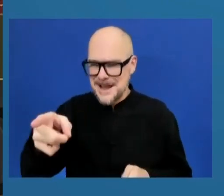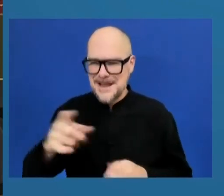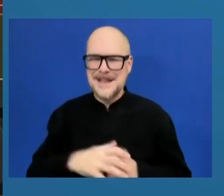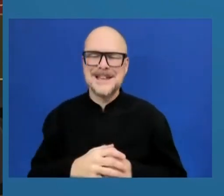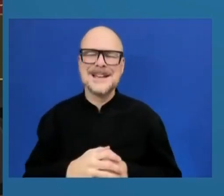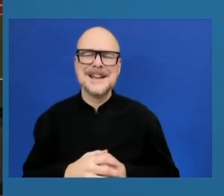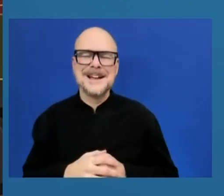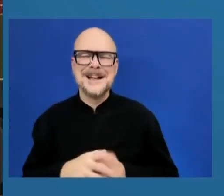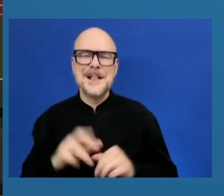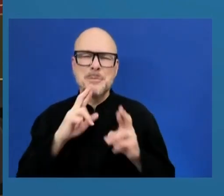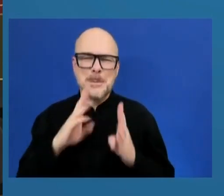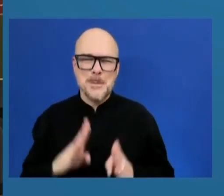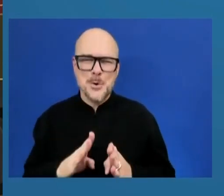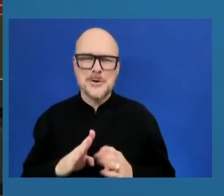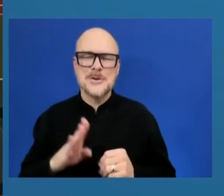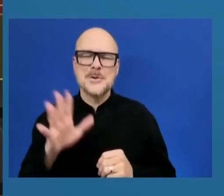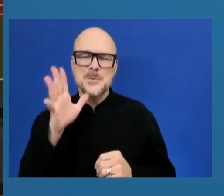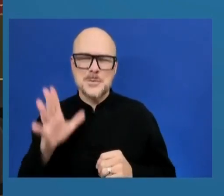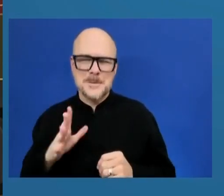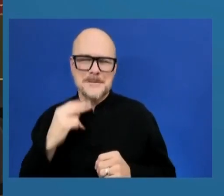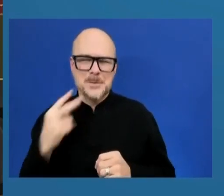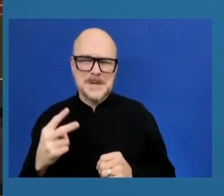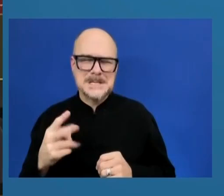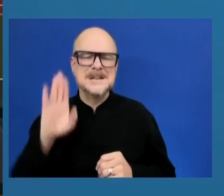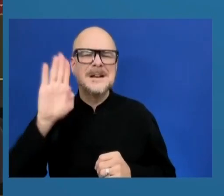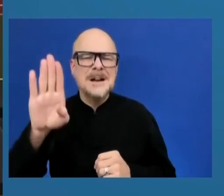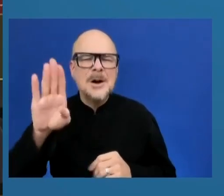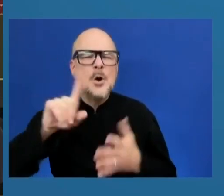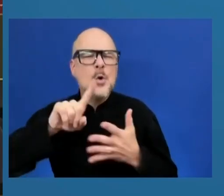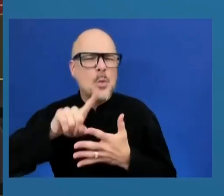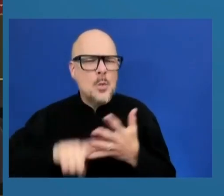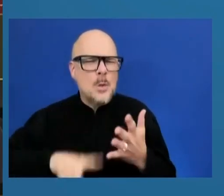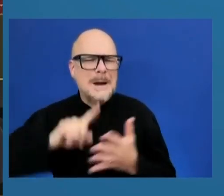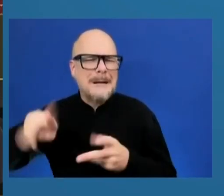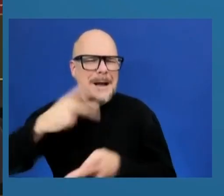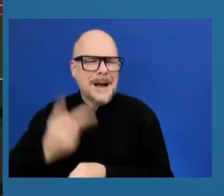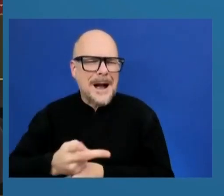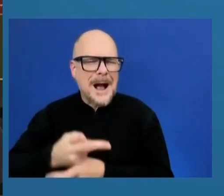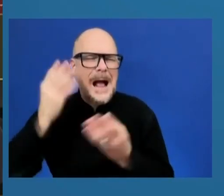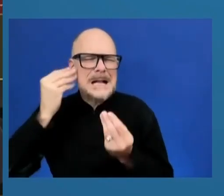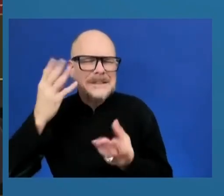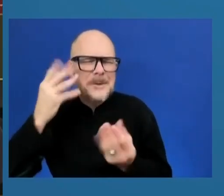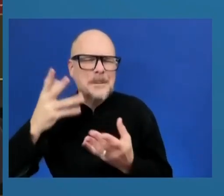What would be the certain kinds of information that credit card companies would gather